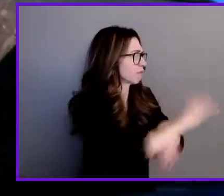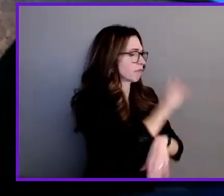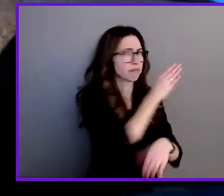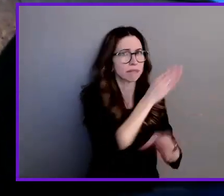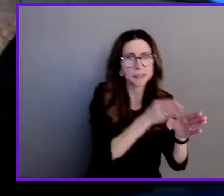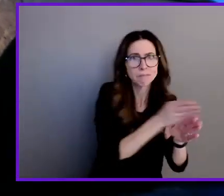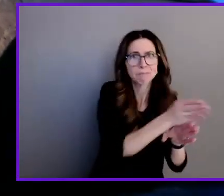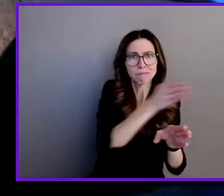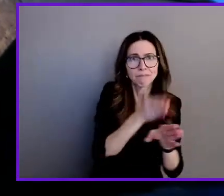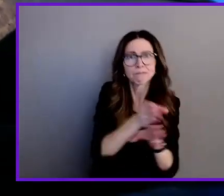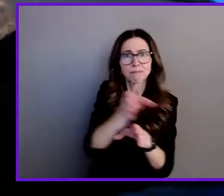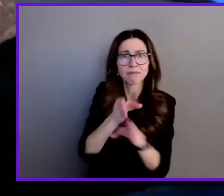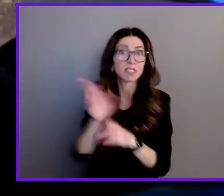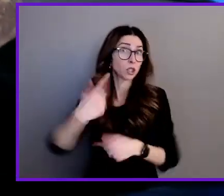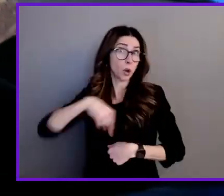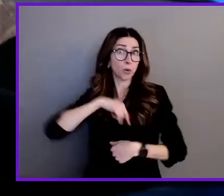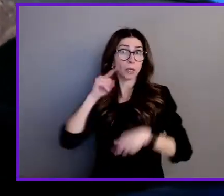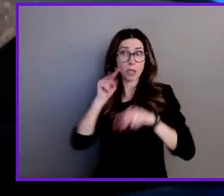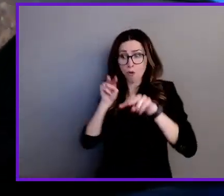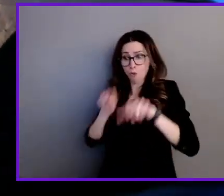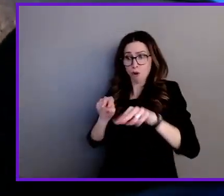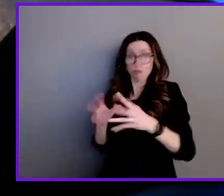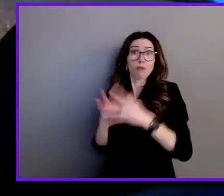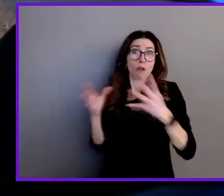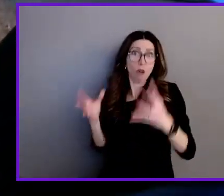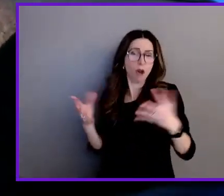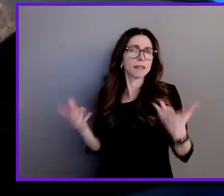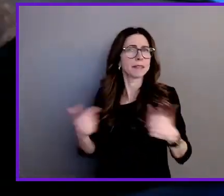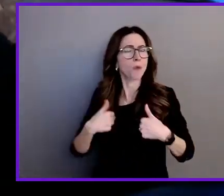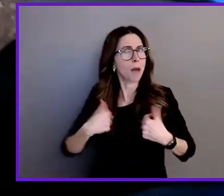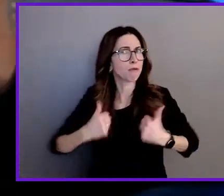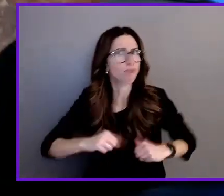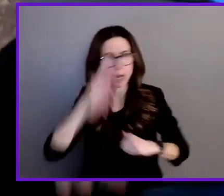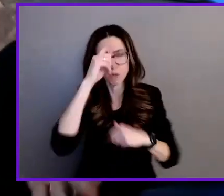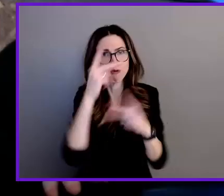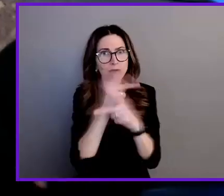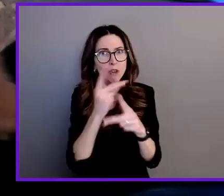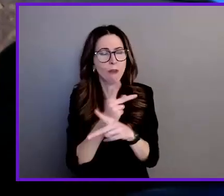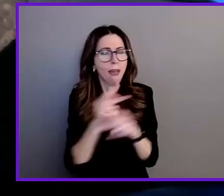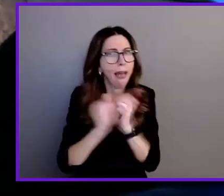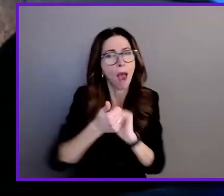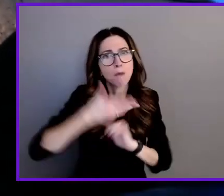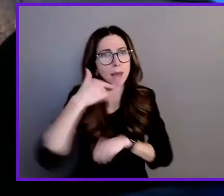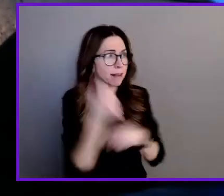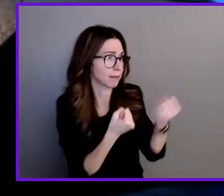the market activity and how we can support you in that area. I know our directors are talking to your